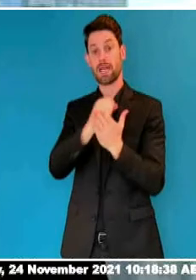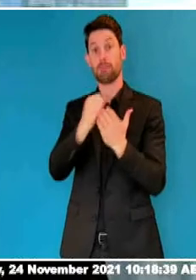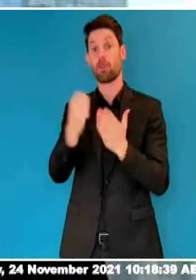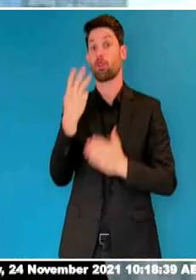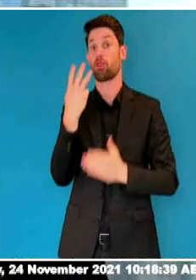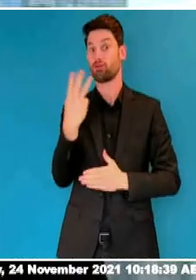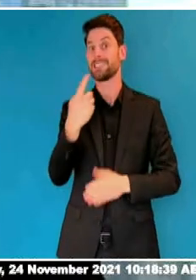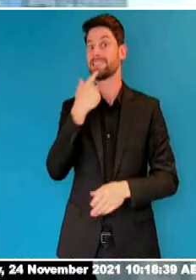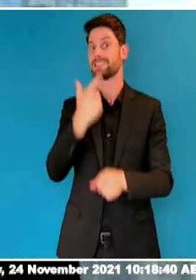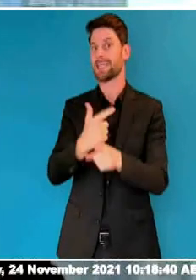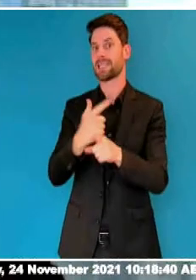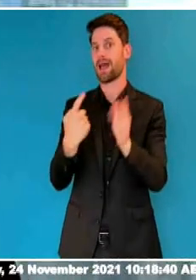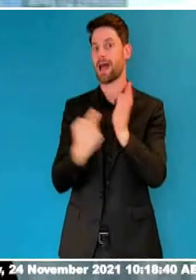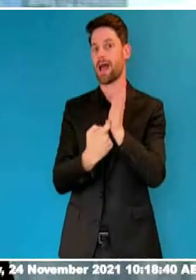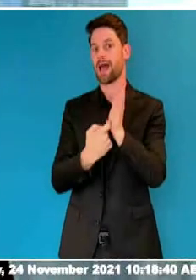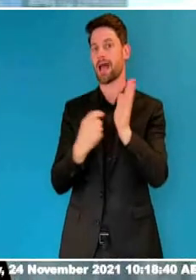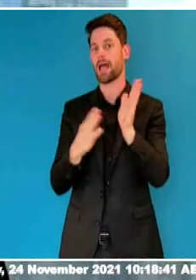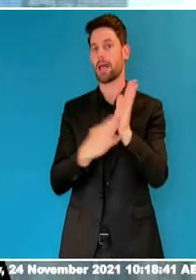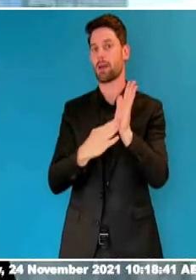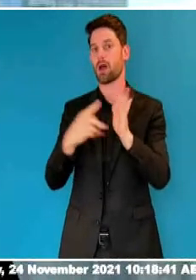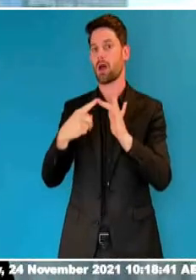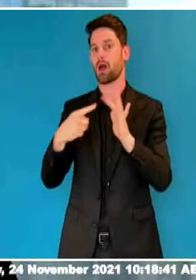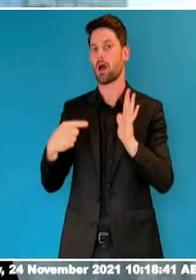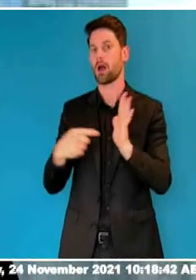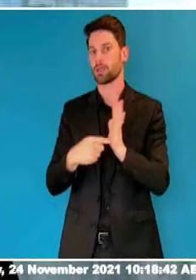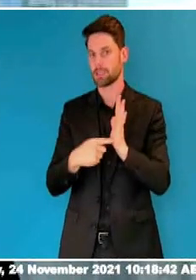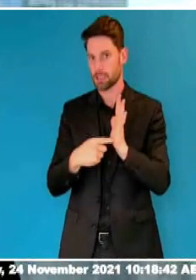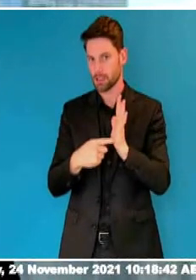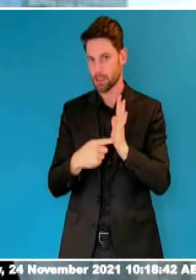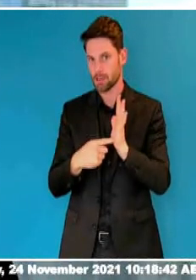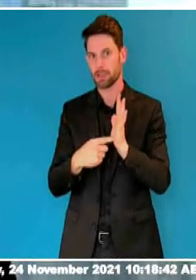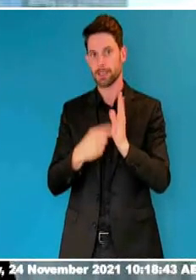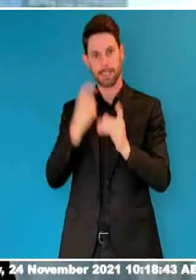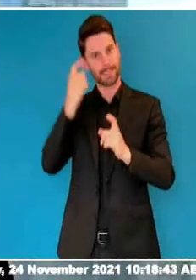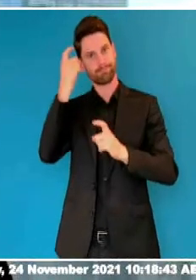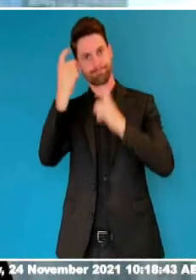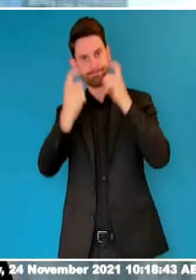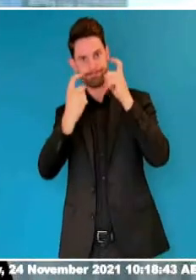RMIT applies a criterion of reasonableness in all circumstances?